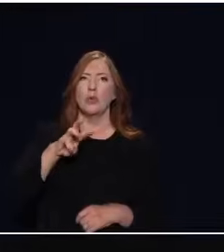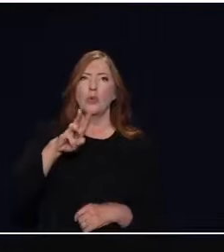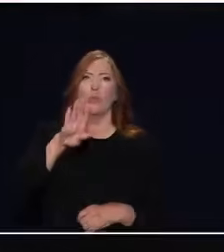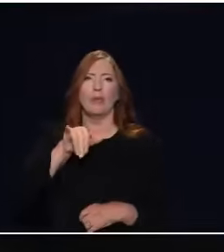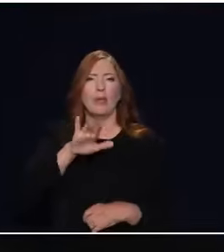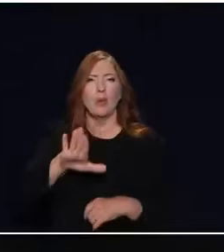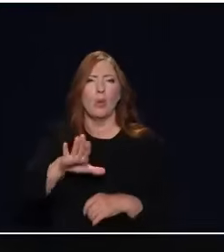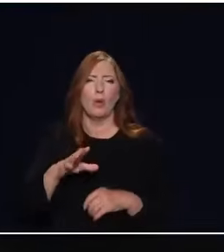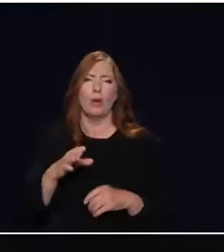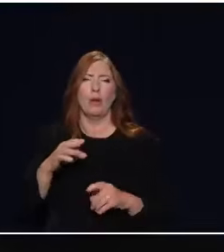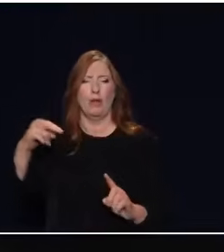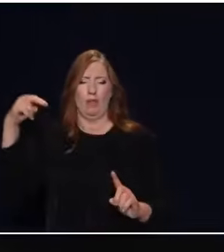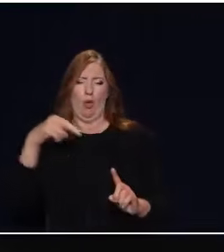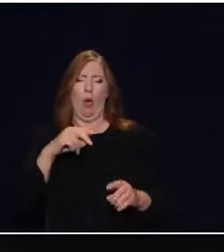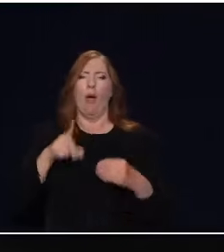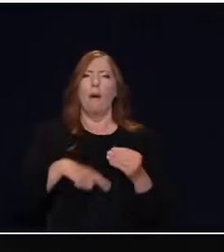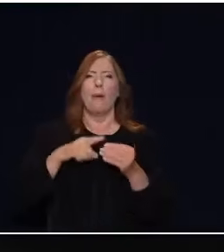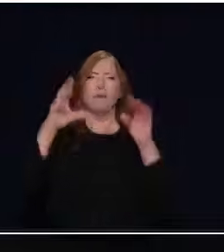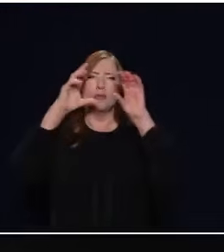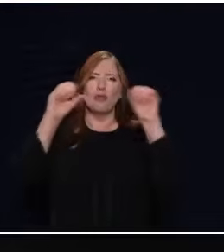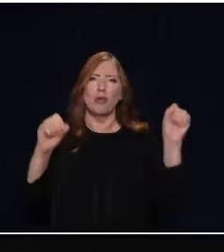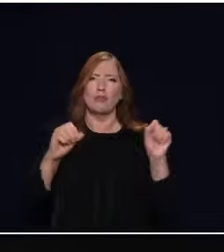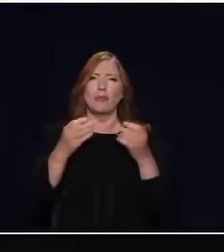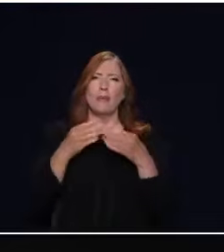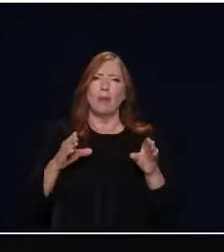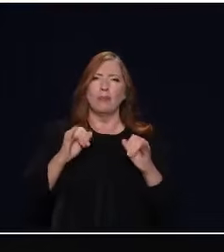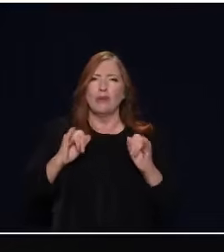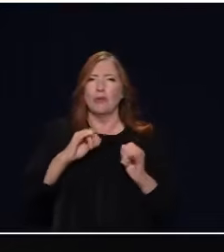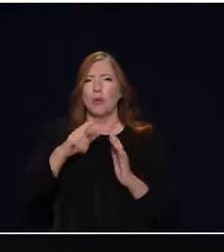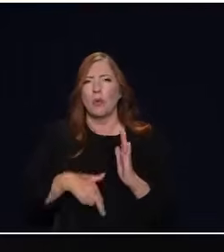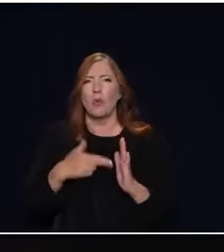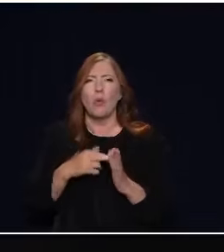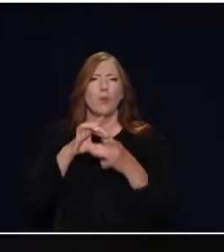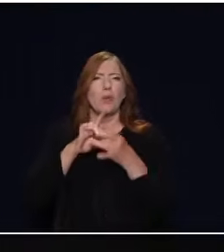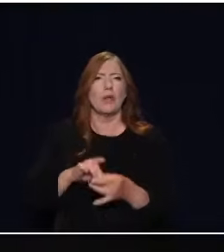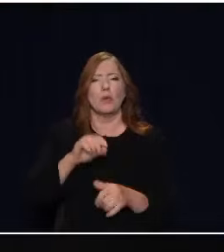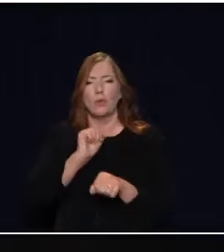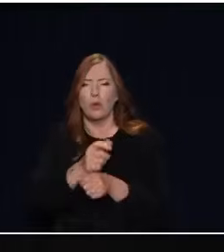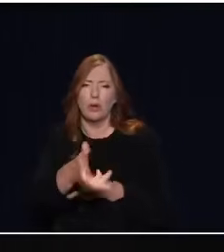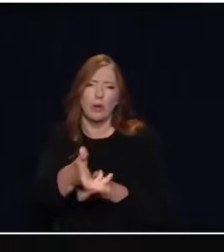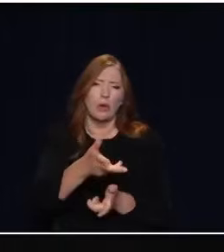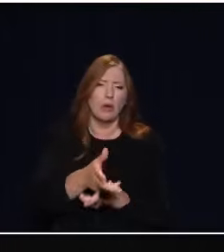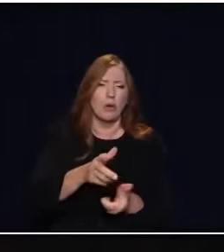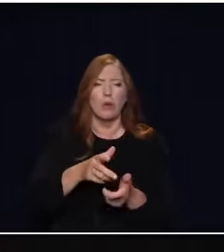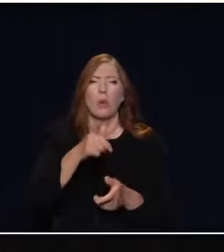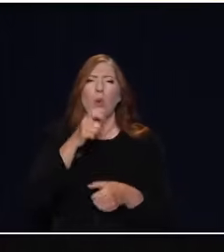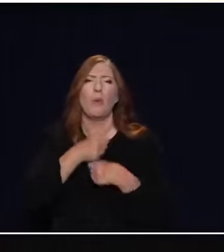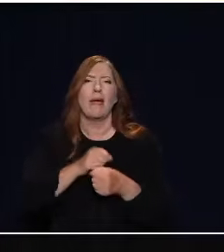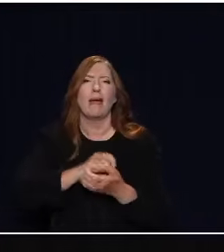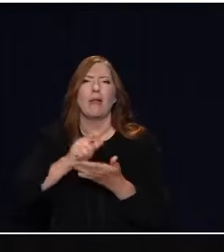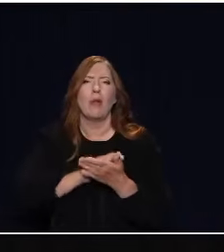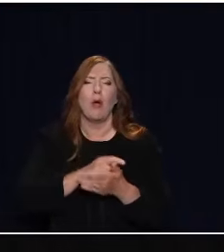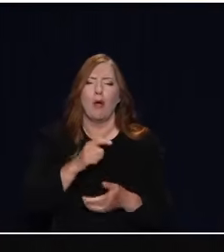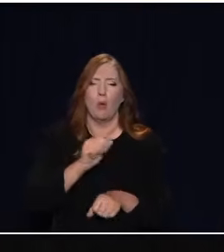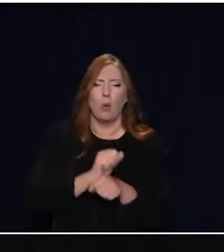RULES. MR. NEWBY, YOUR TAKE ON THE SUPERINTENDENT OF PUBLIC